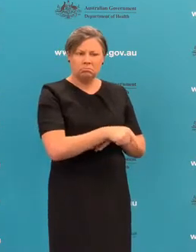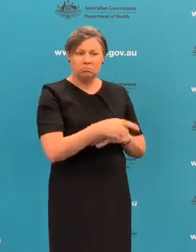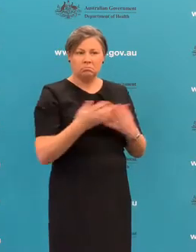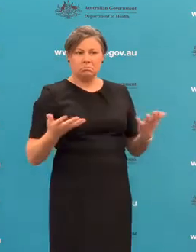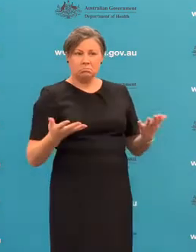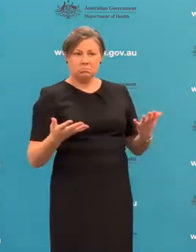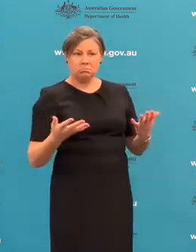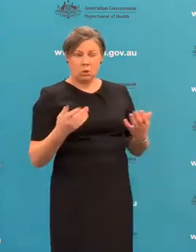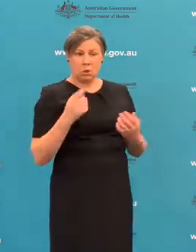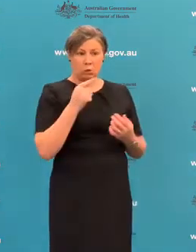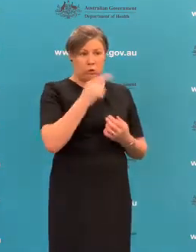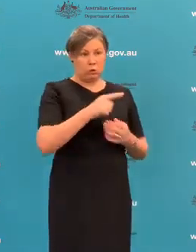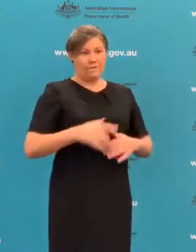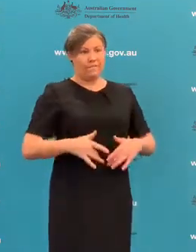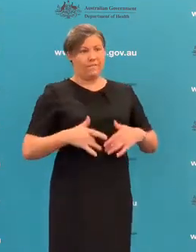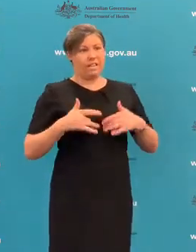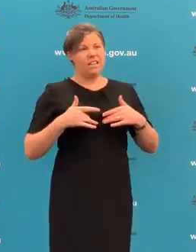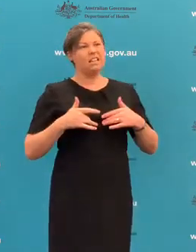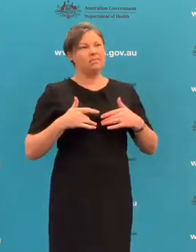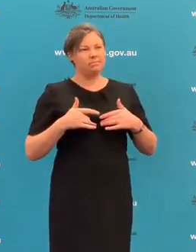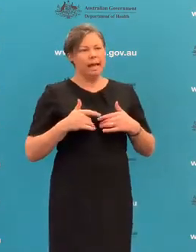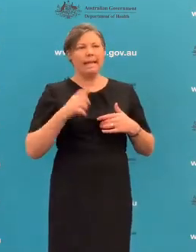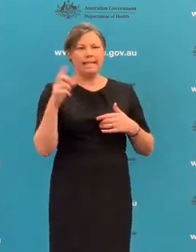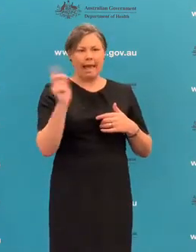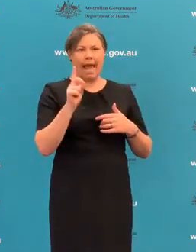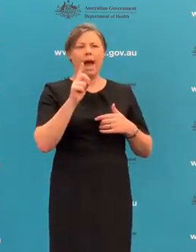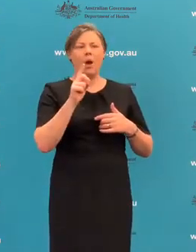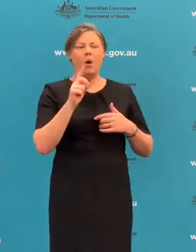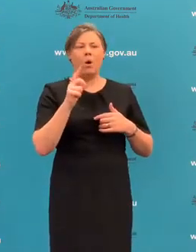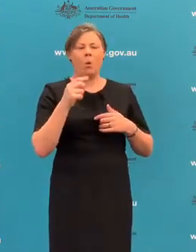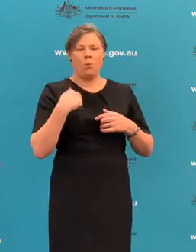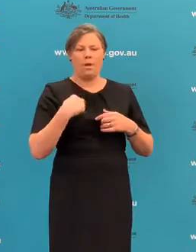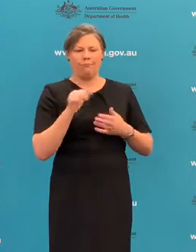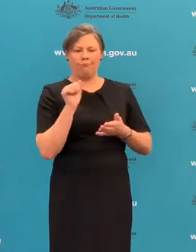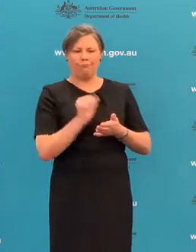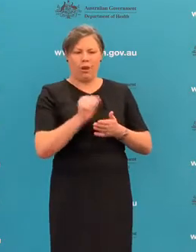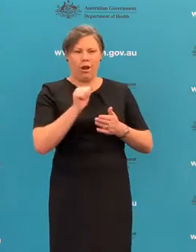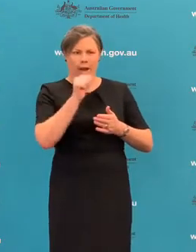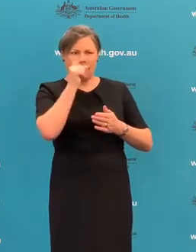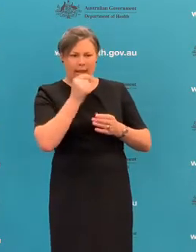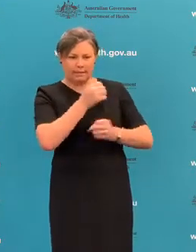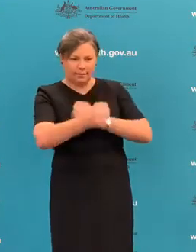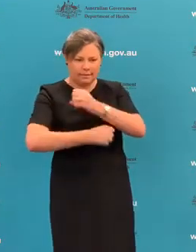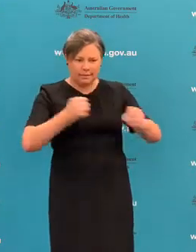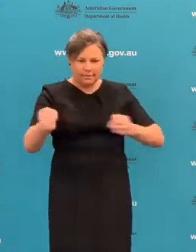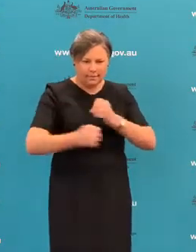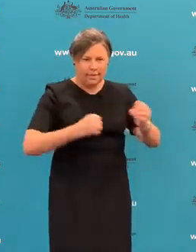have been addressed? And my second and slightly different question, there is a parliamentary committee that's